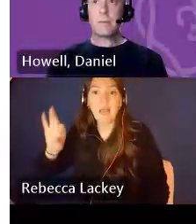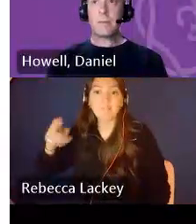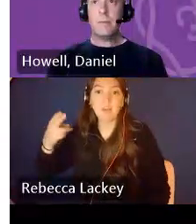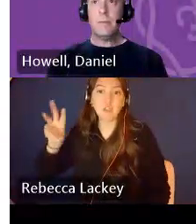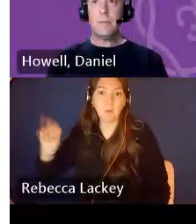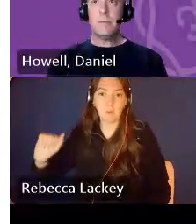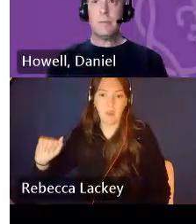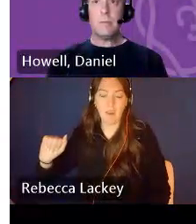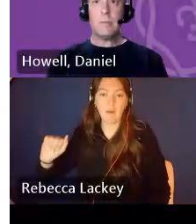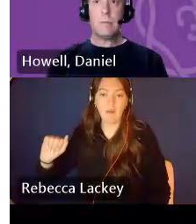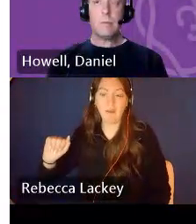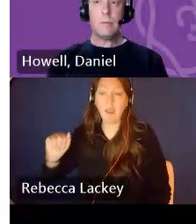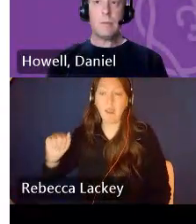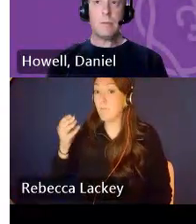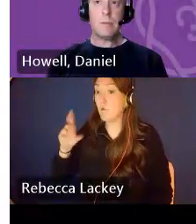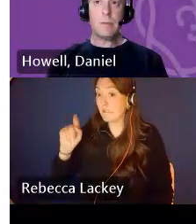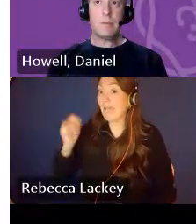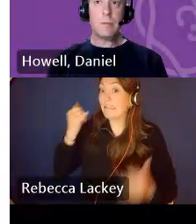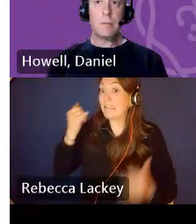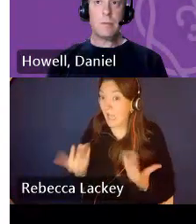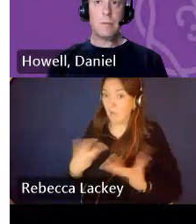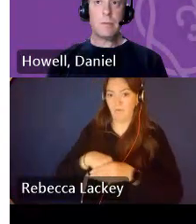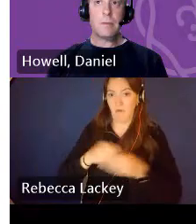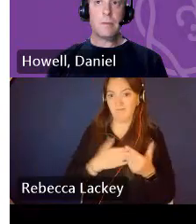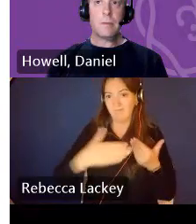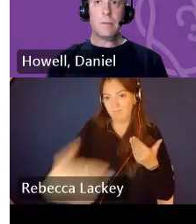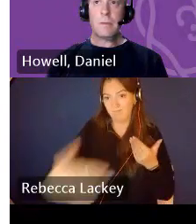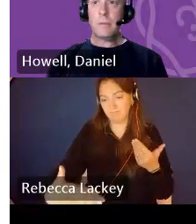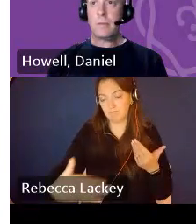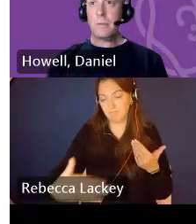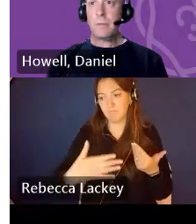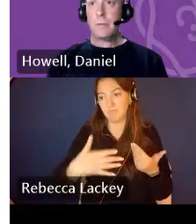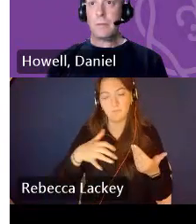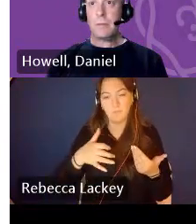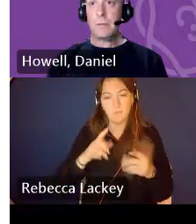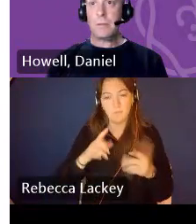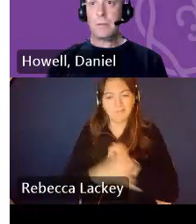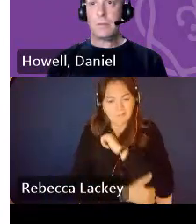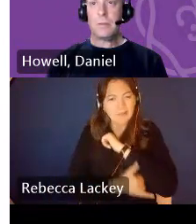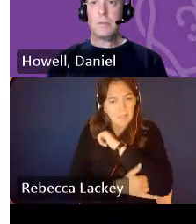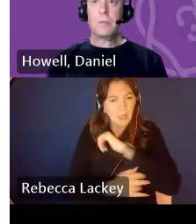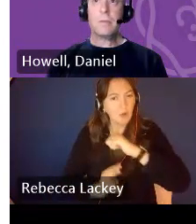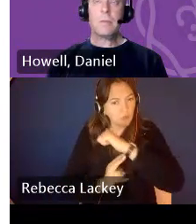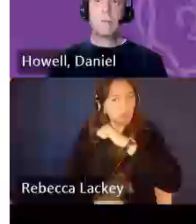MODOT will be involved from that perspective. But uh but it is a county bridge so there it's